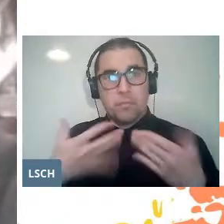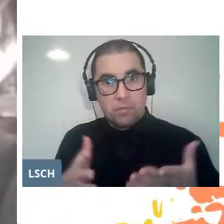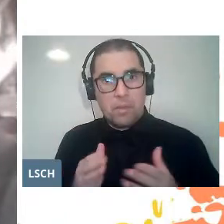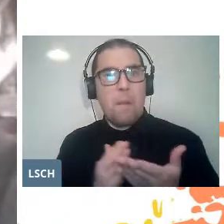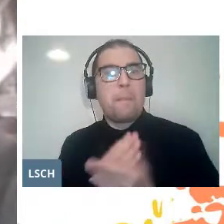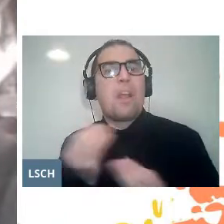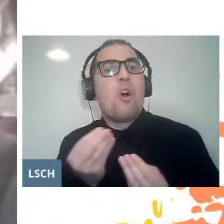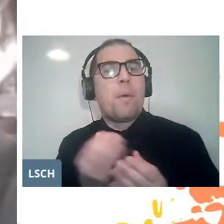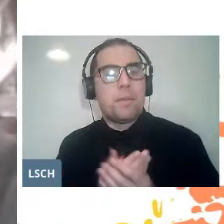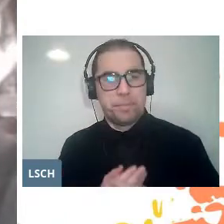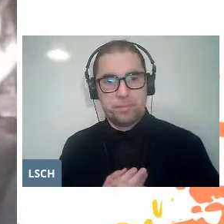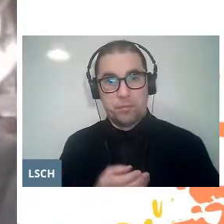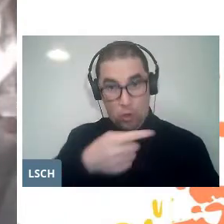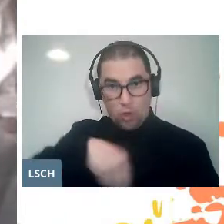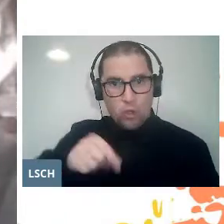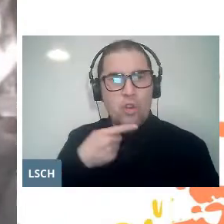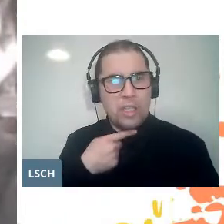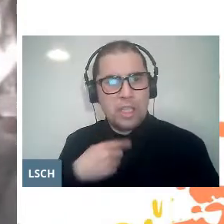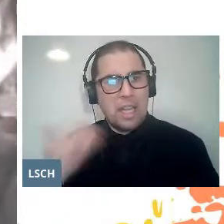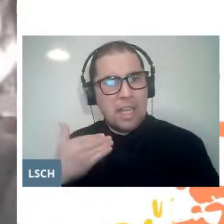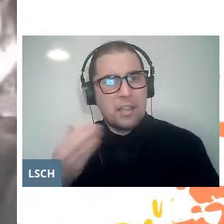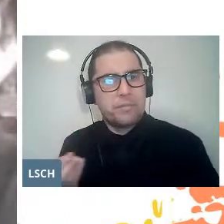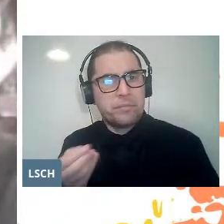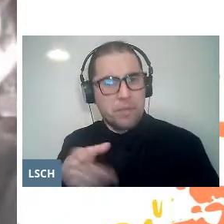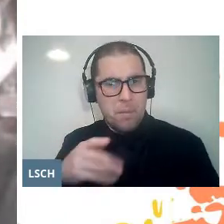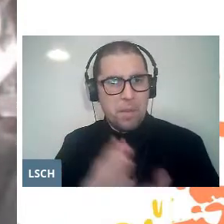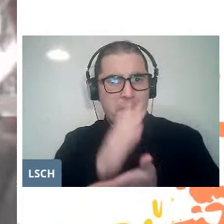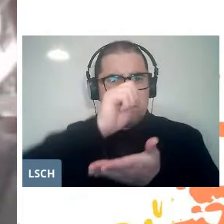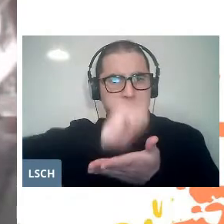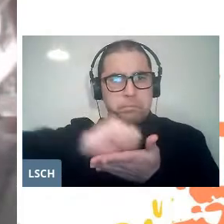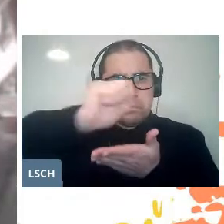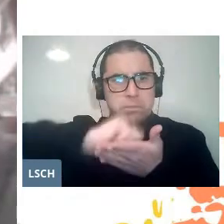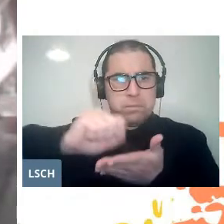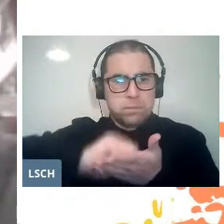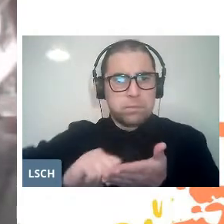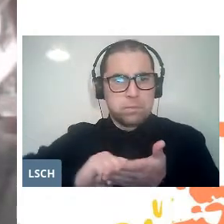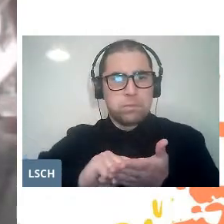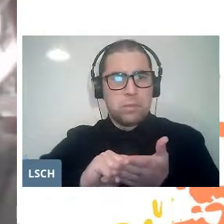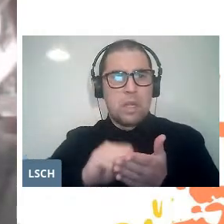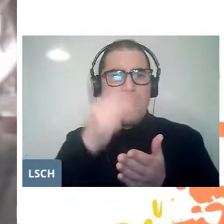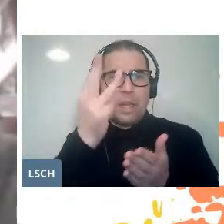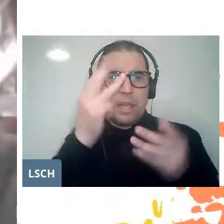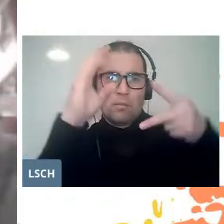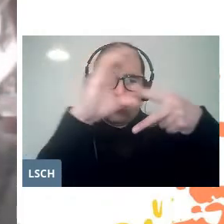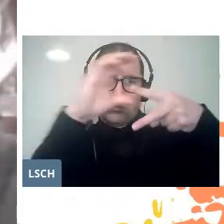which is what is most important to us, to write symphonies in three parts or three movements.